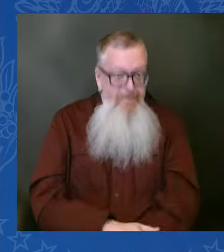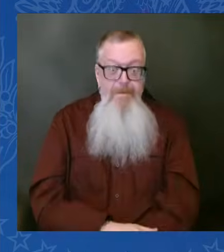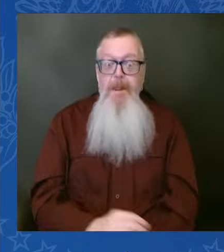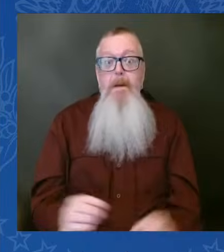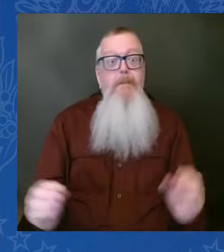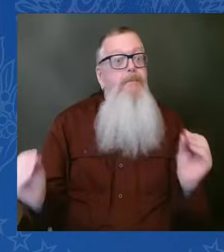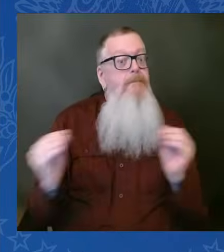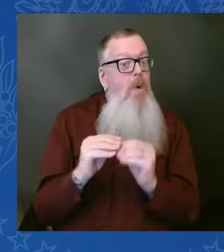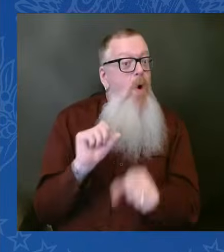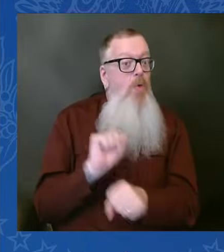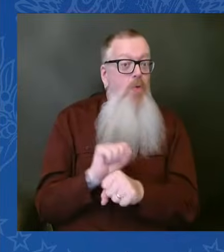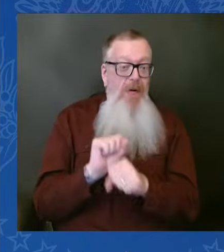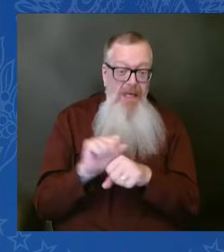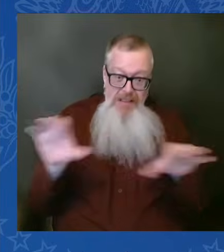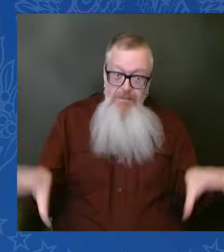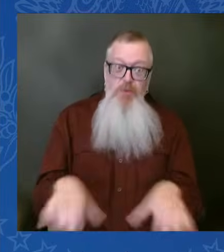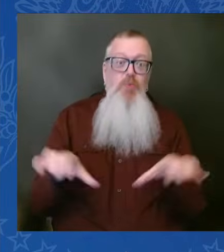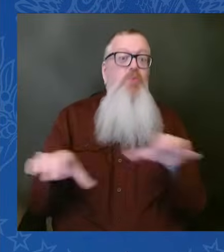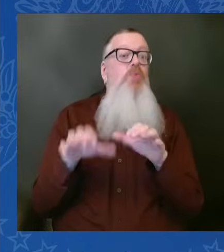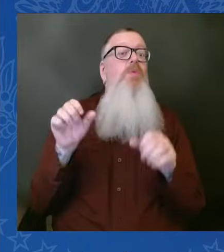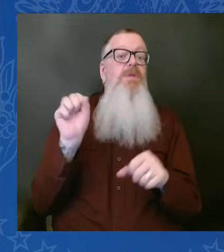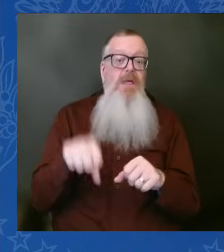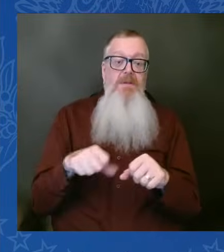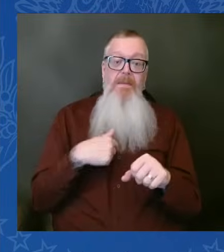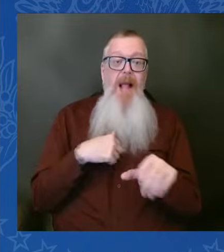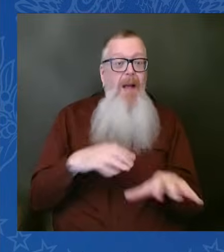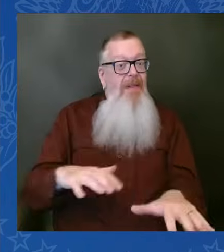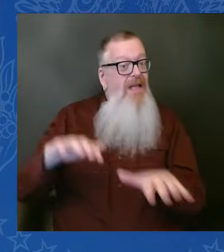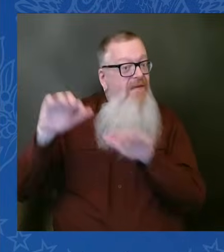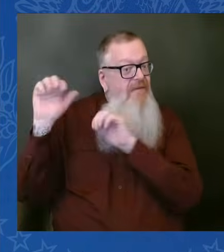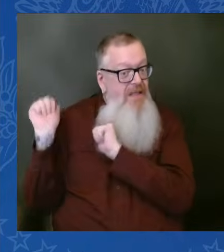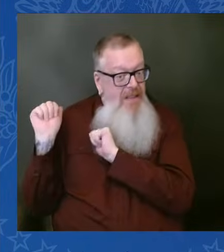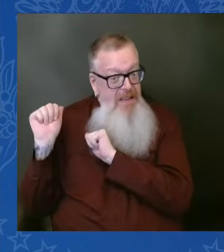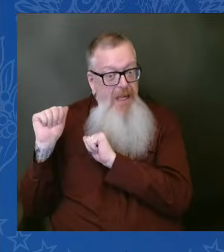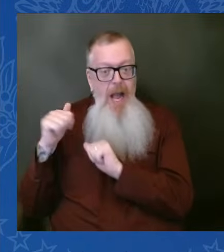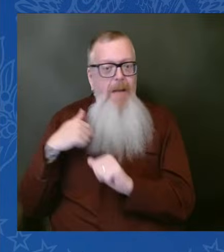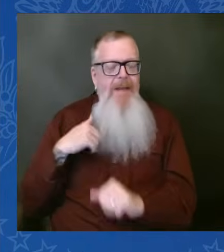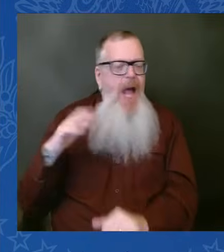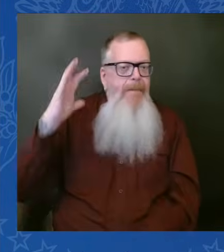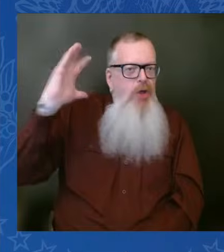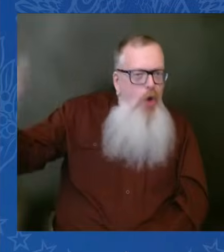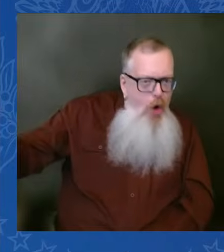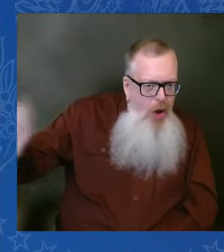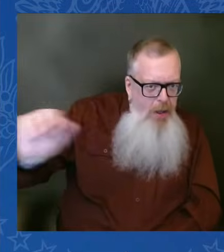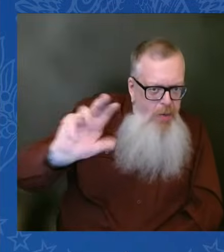I’m leaving the presidency, but I’m not going away -- in bad news for you all -- because I think we can --